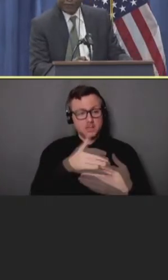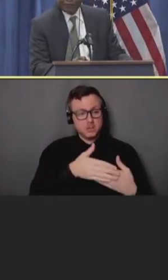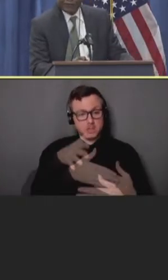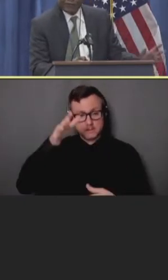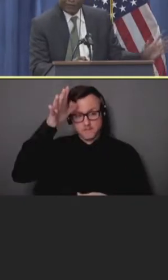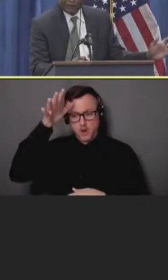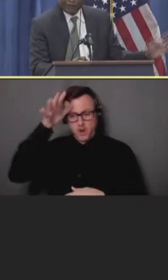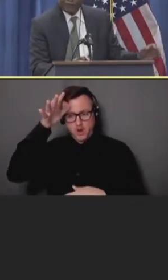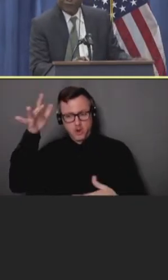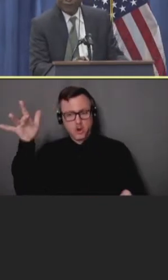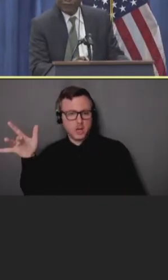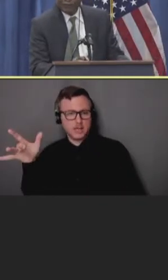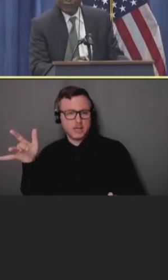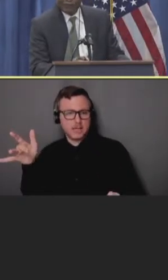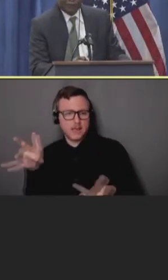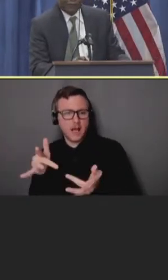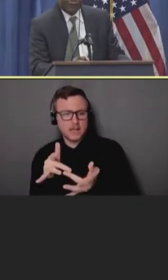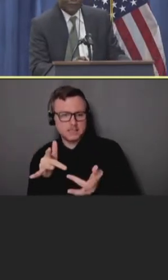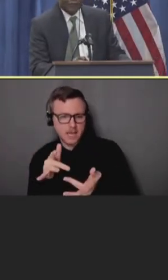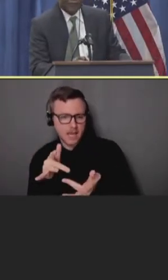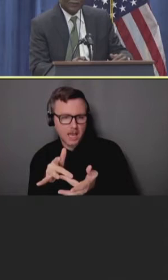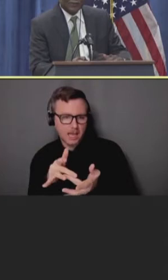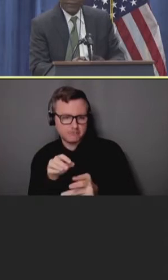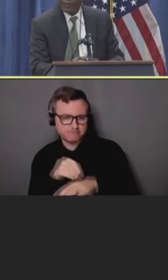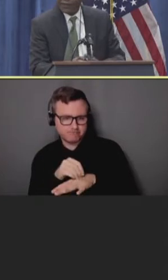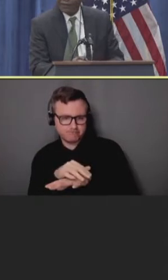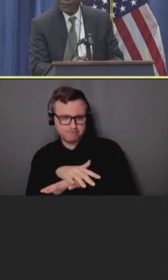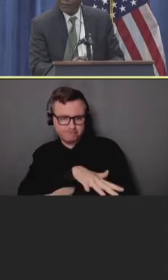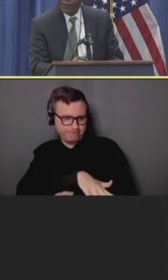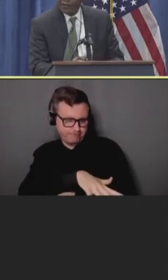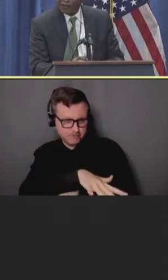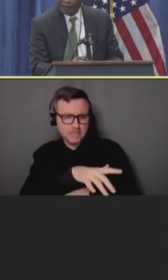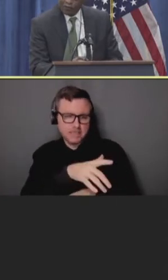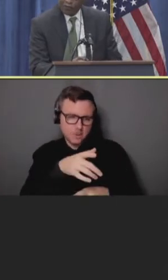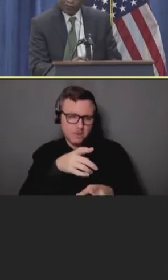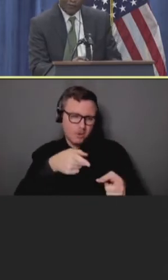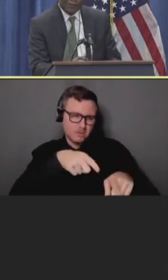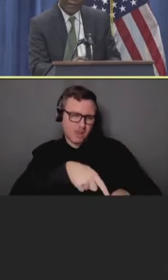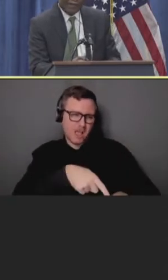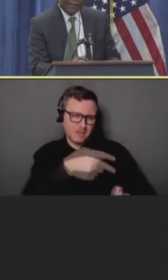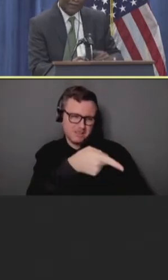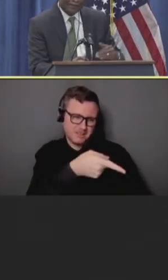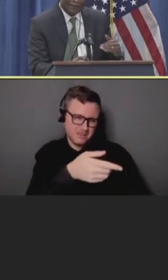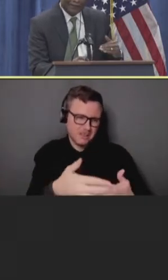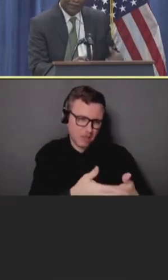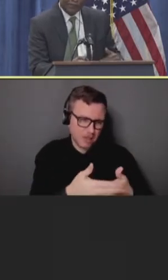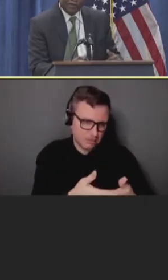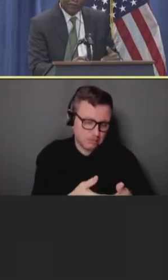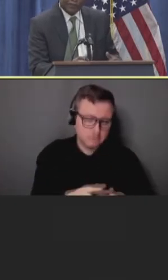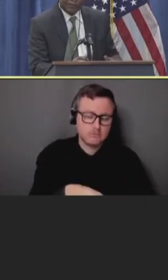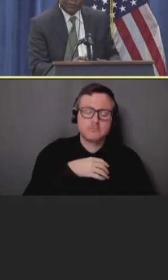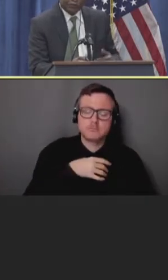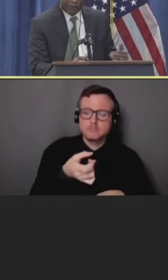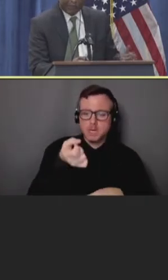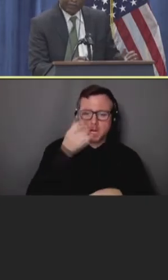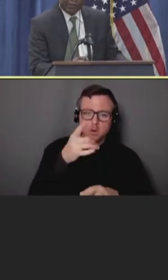and here, well, we ended up with it. So, again, important that these type of things are taken into